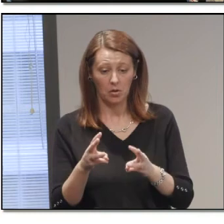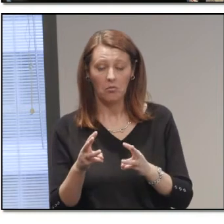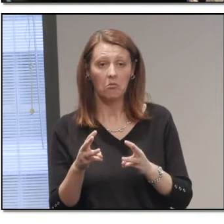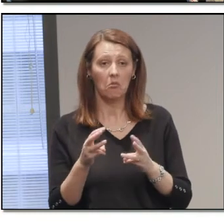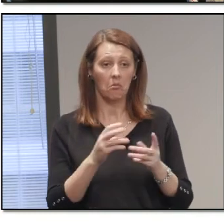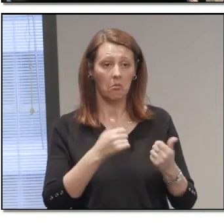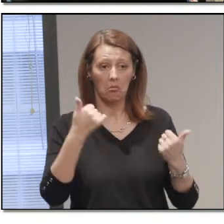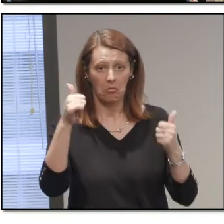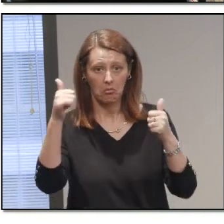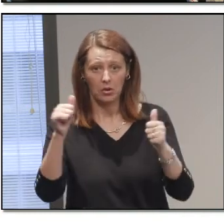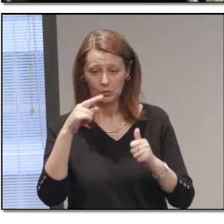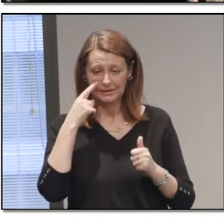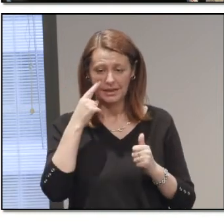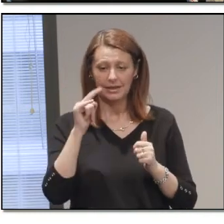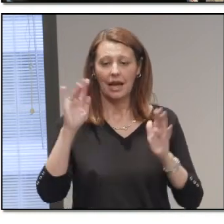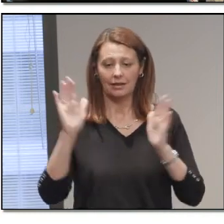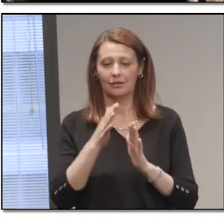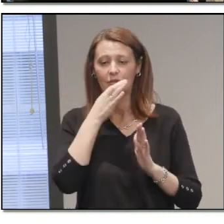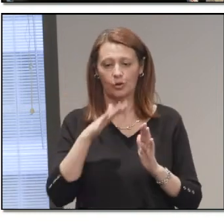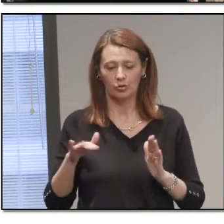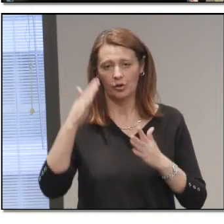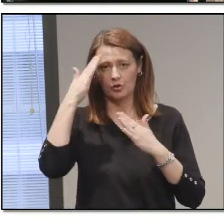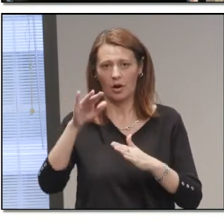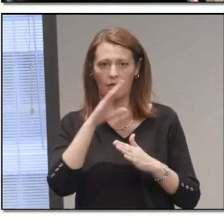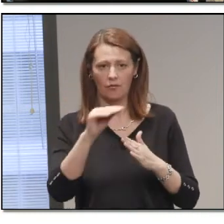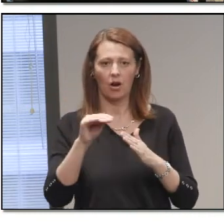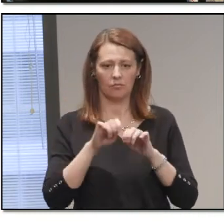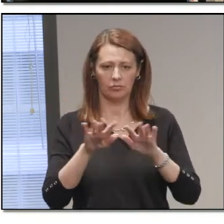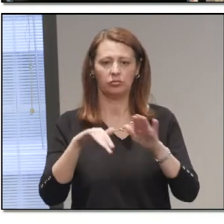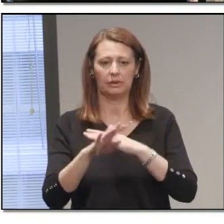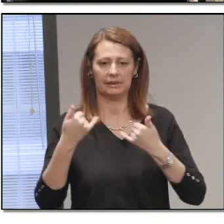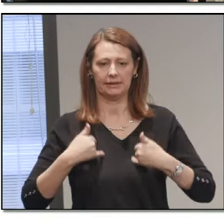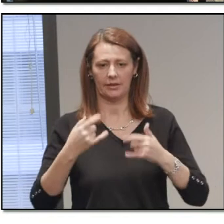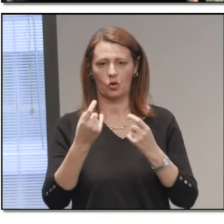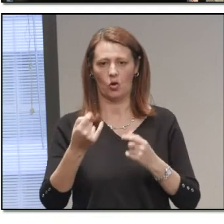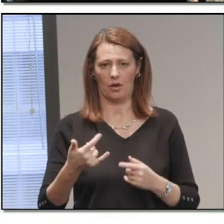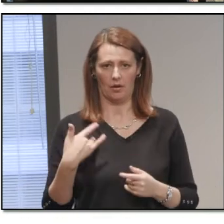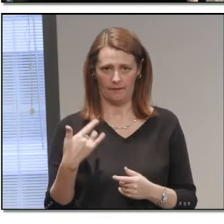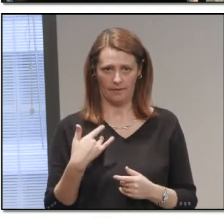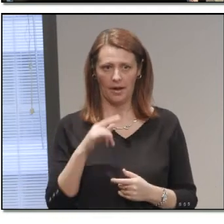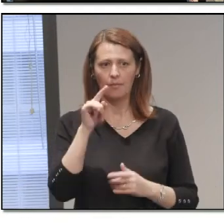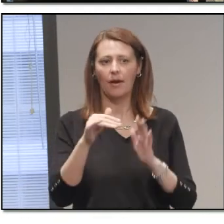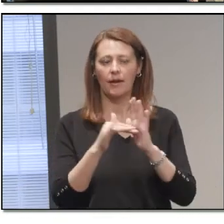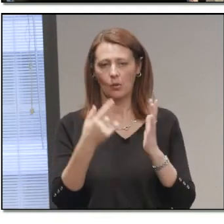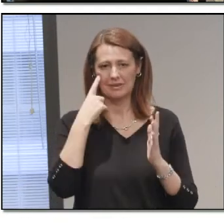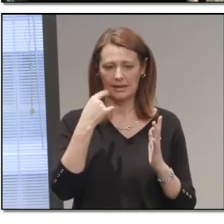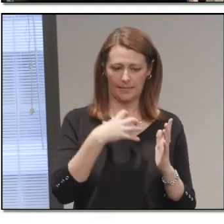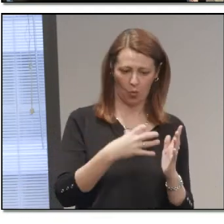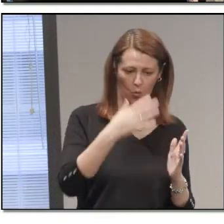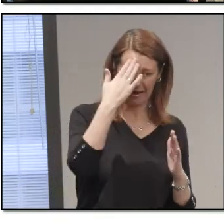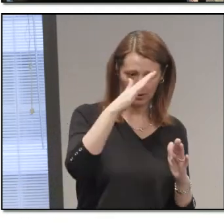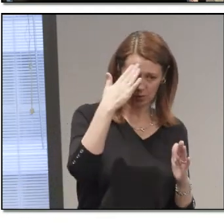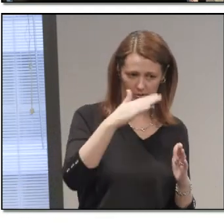far few children dying from communicable diseases in early life, but we now see more adults living